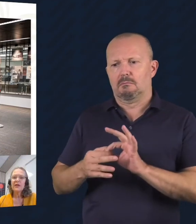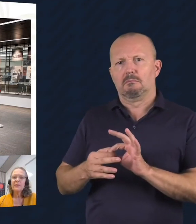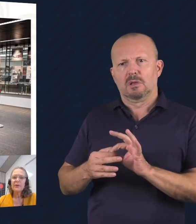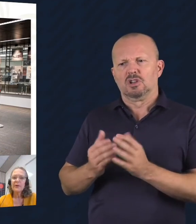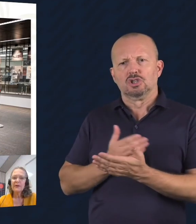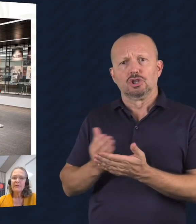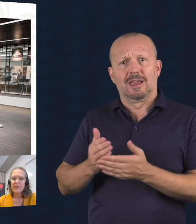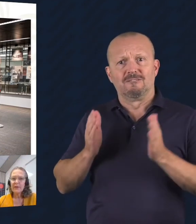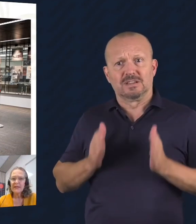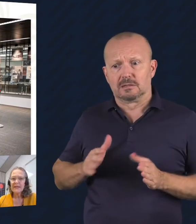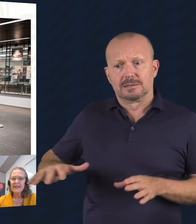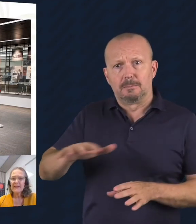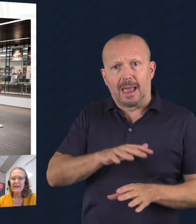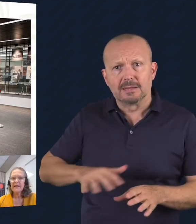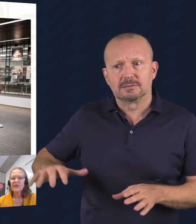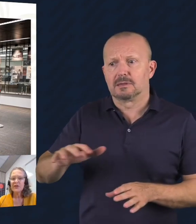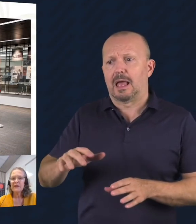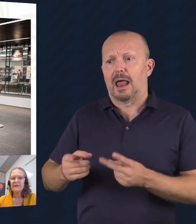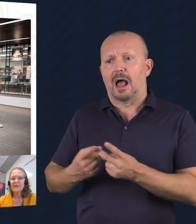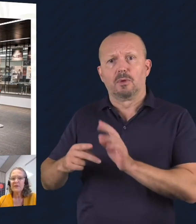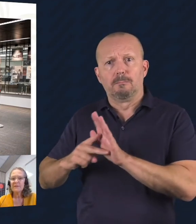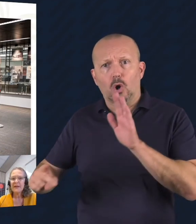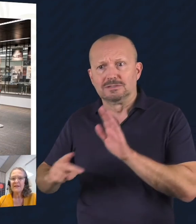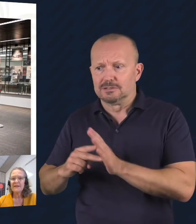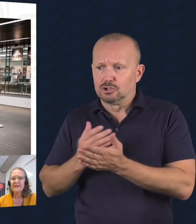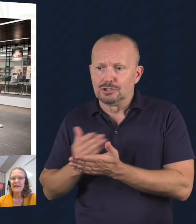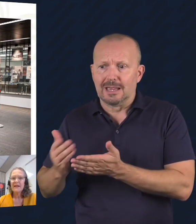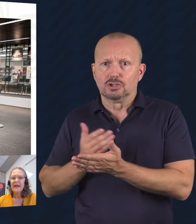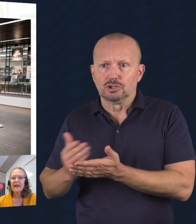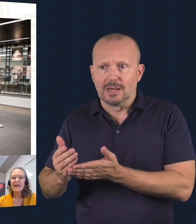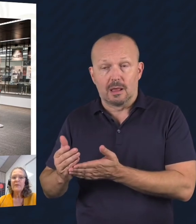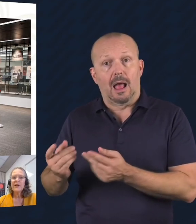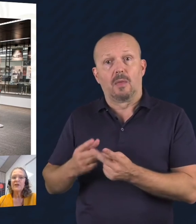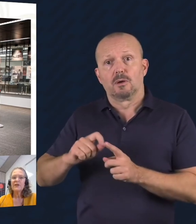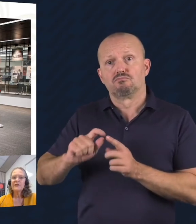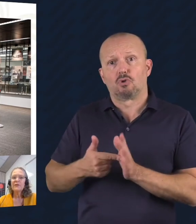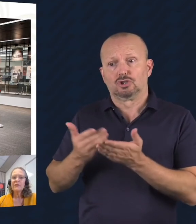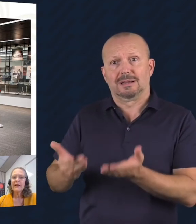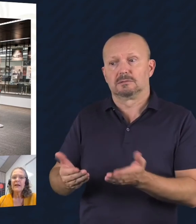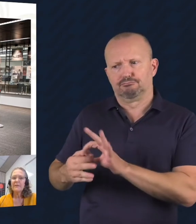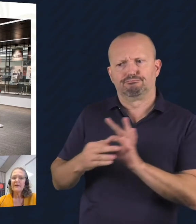blueprint for operating together on shared physical spaces. And collaboration is already happening